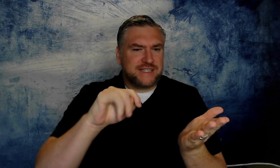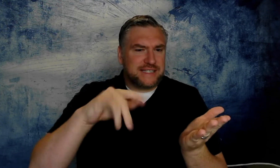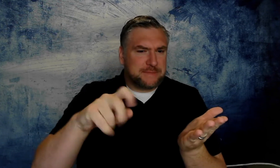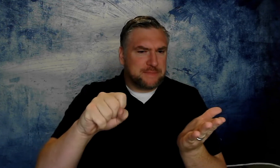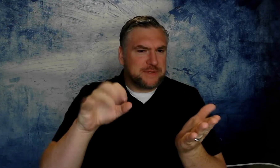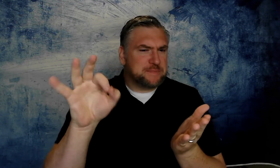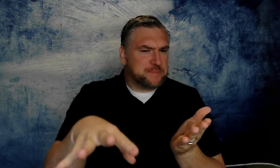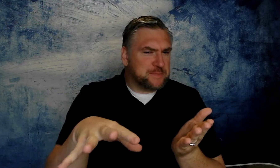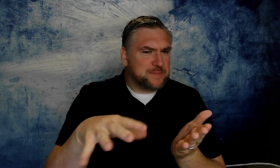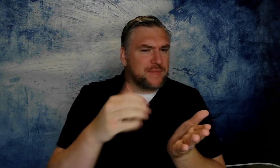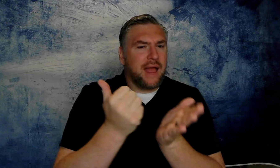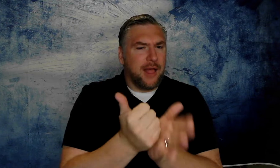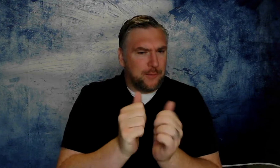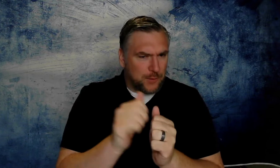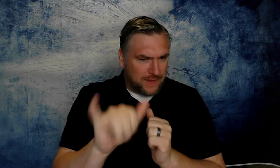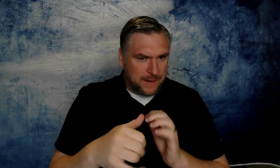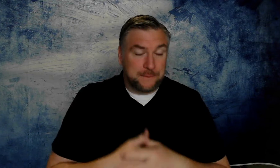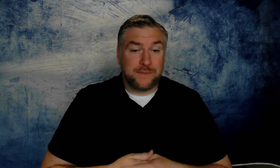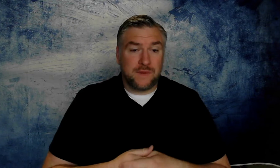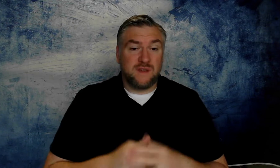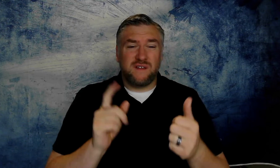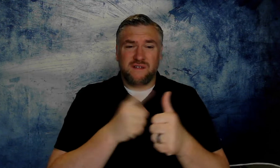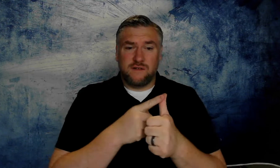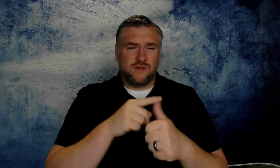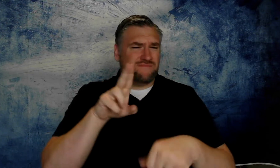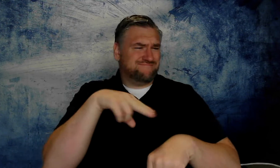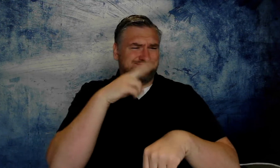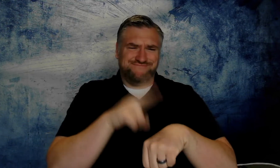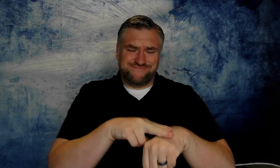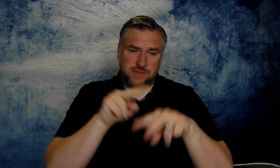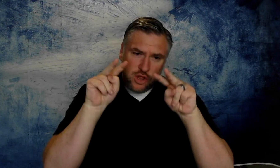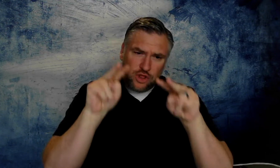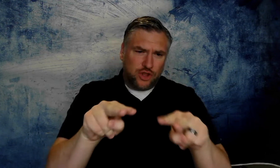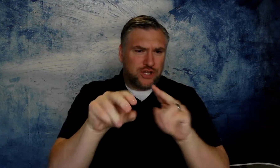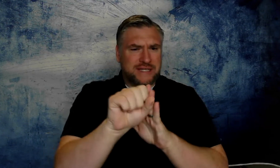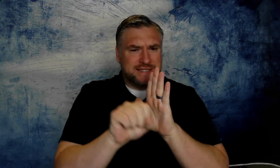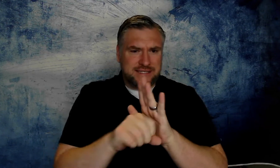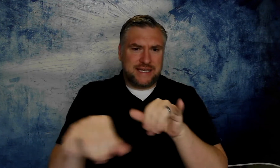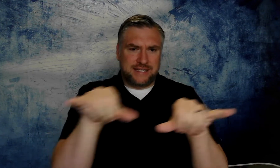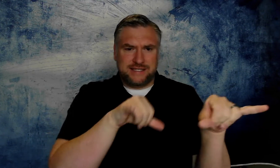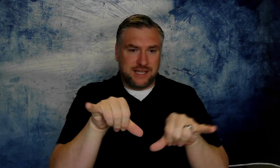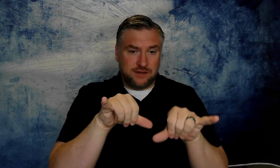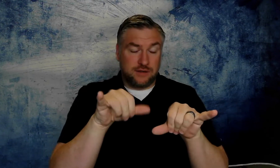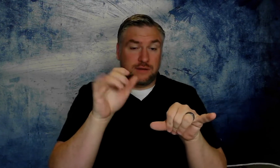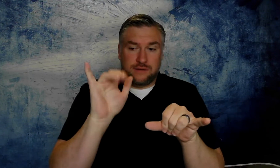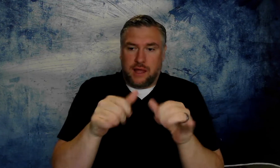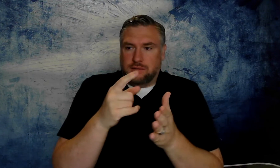I want to give some tips to help with that. First, of course, look at the state standards.